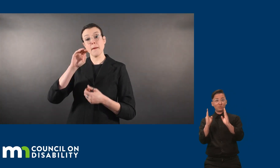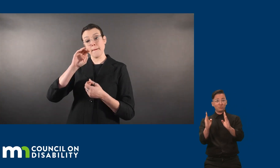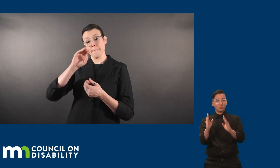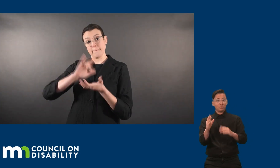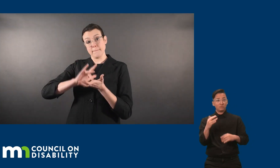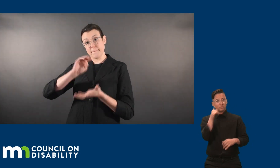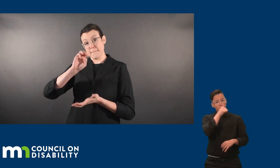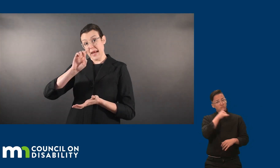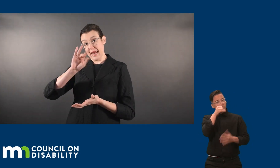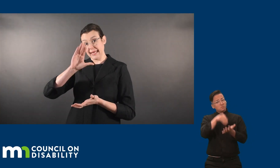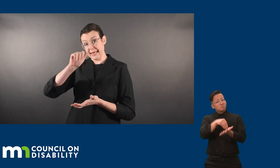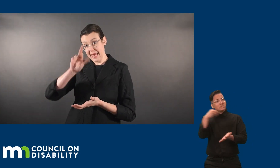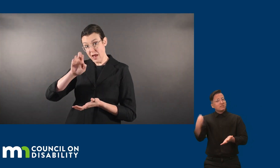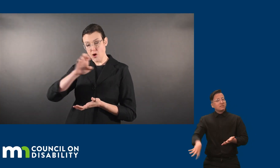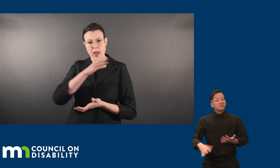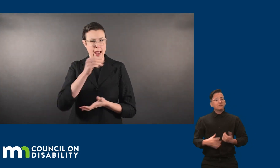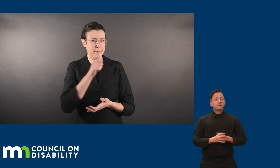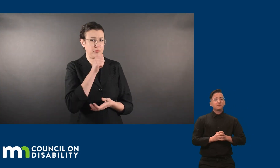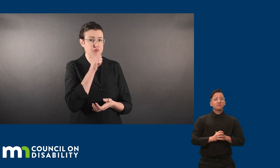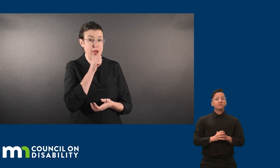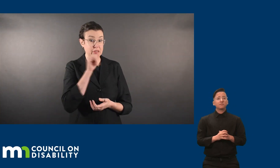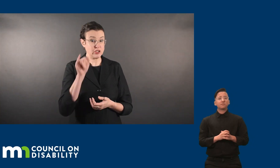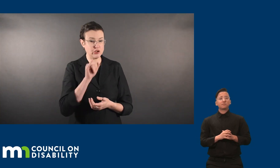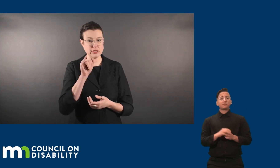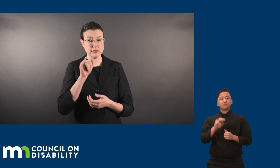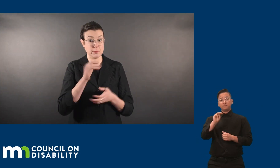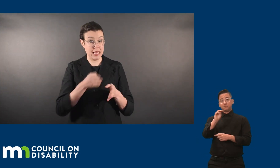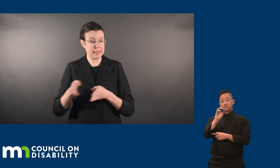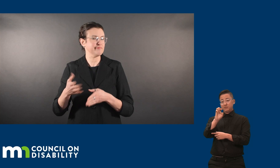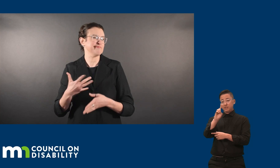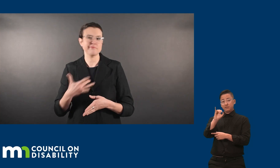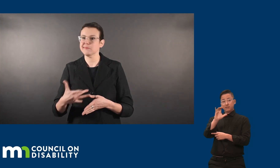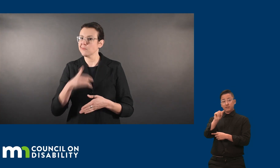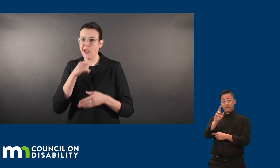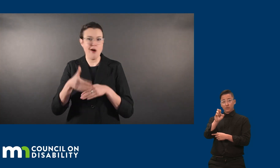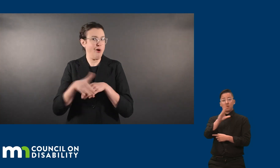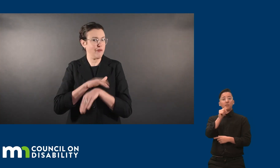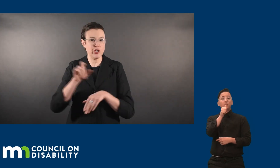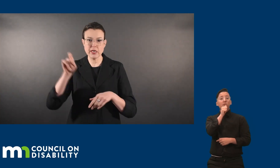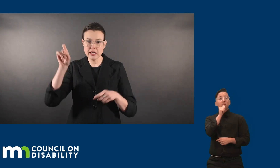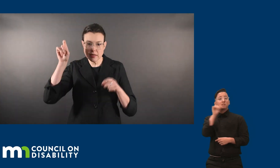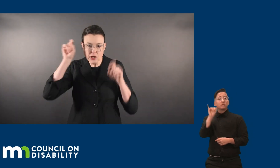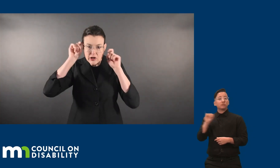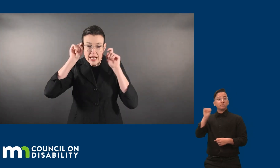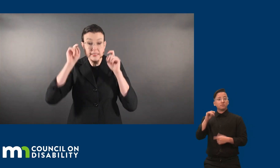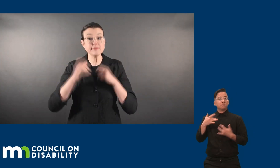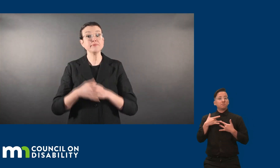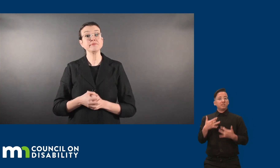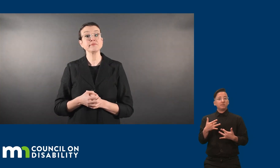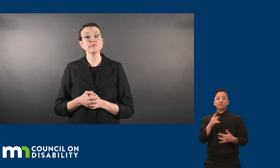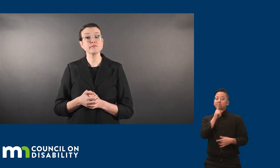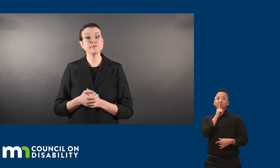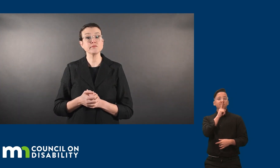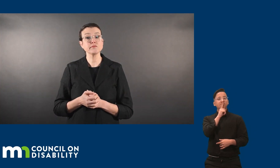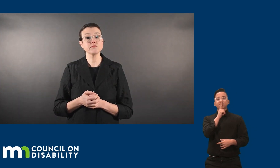Medicare and private insurance plans typically don't cover hearing aids.